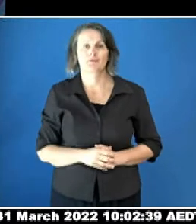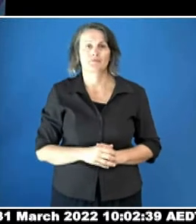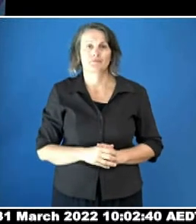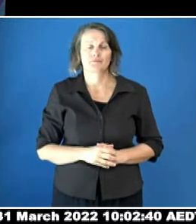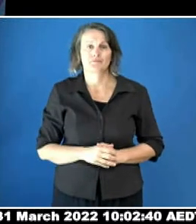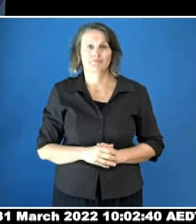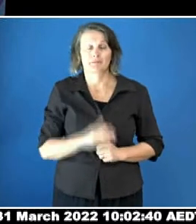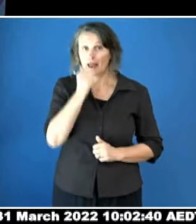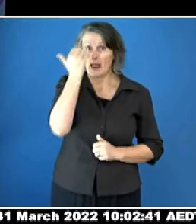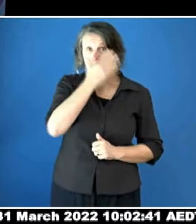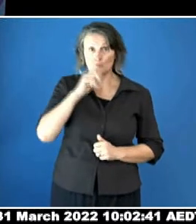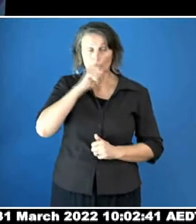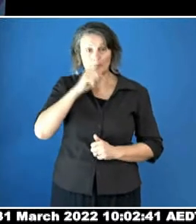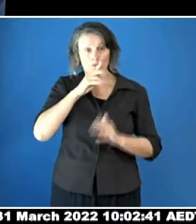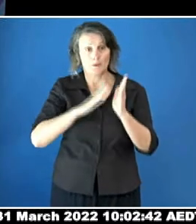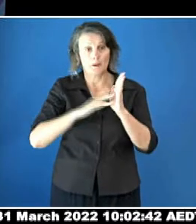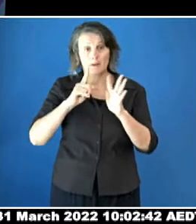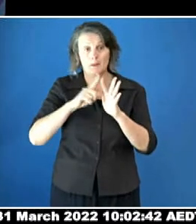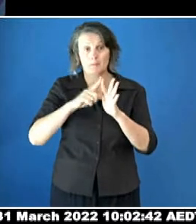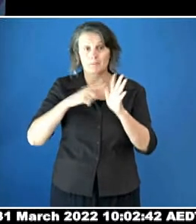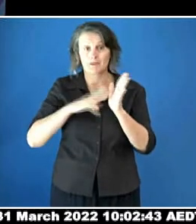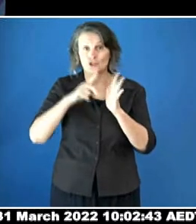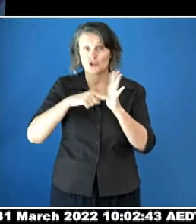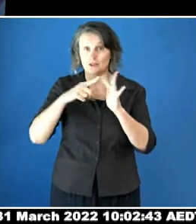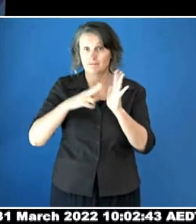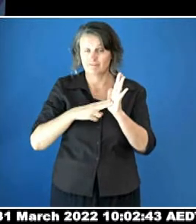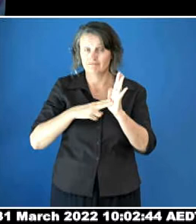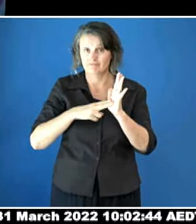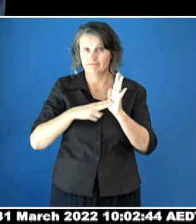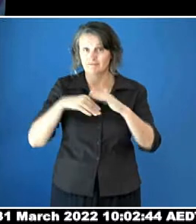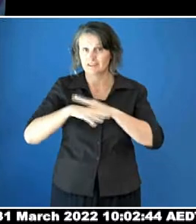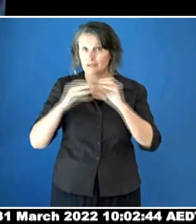We recognise the country north and south of the Brisbane River as the home of both the